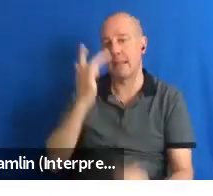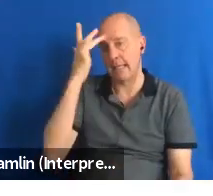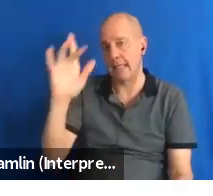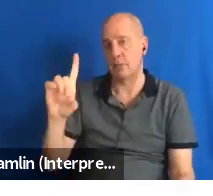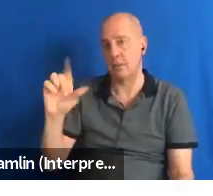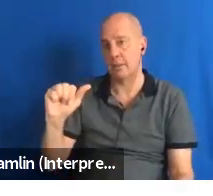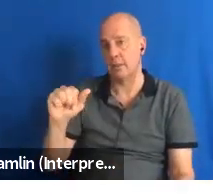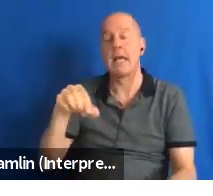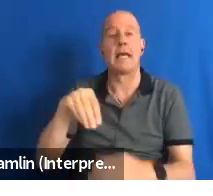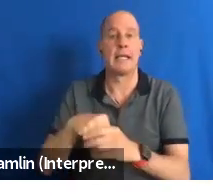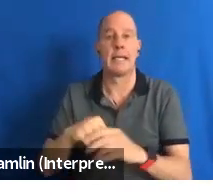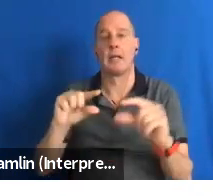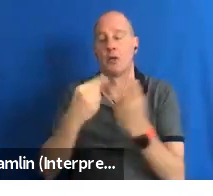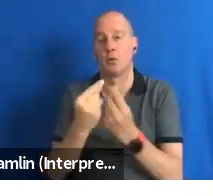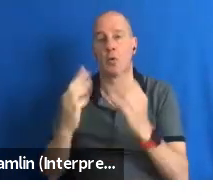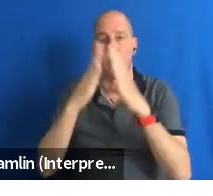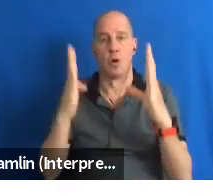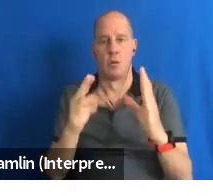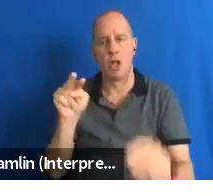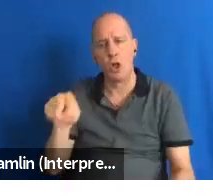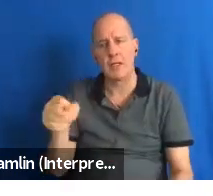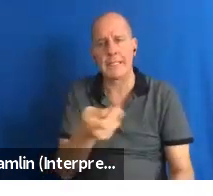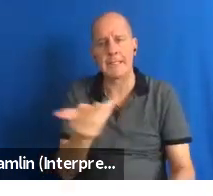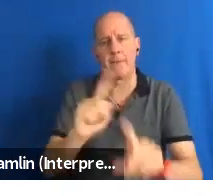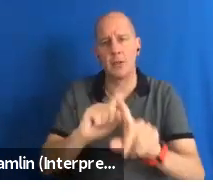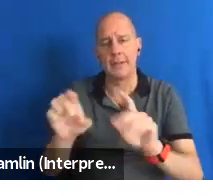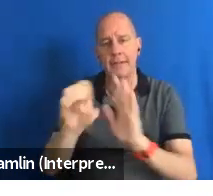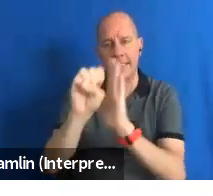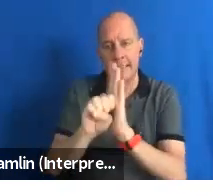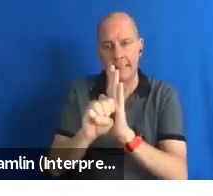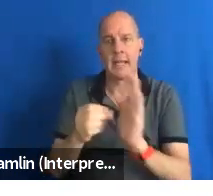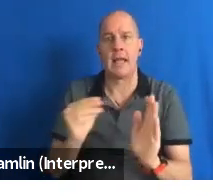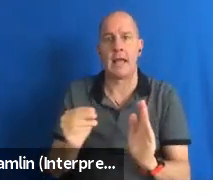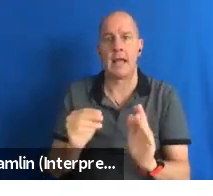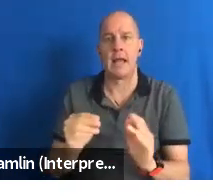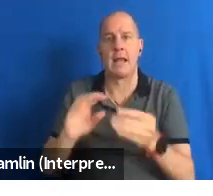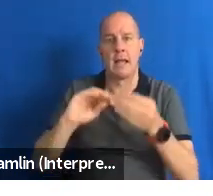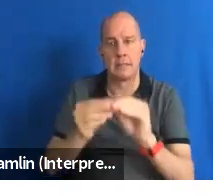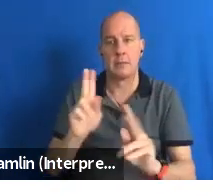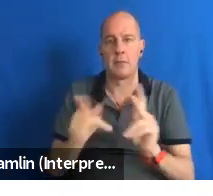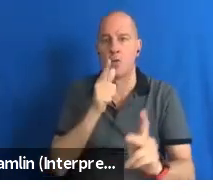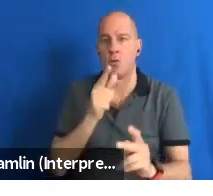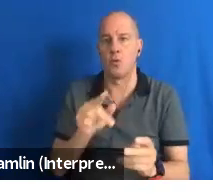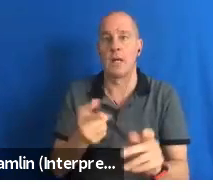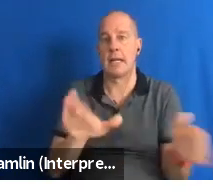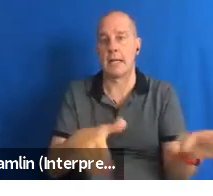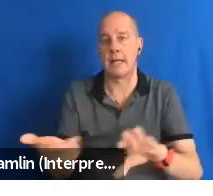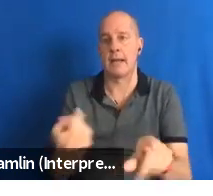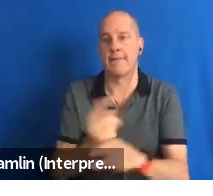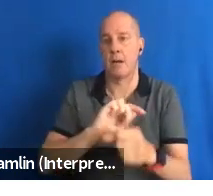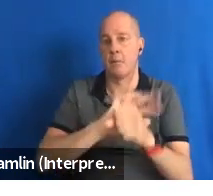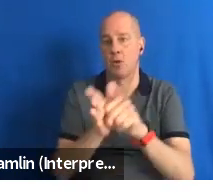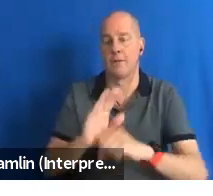looking at several different states and the rates of people who have died from COVID based on that.